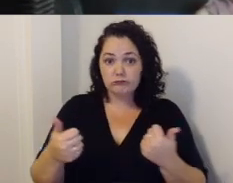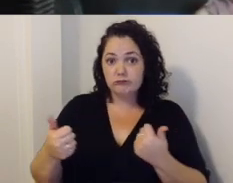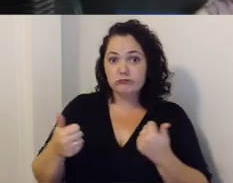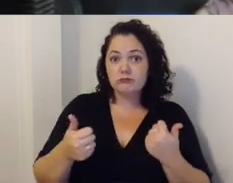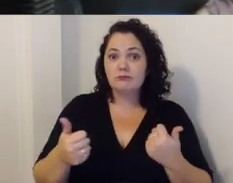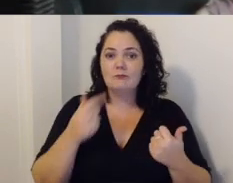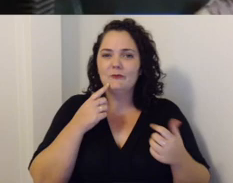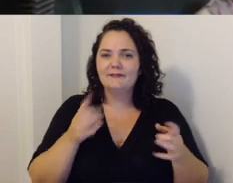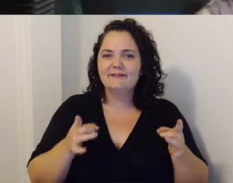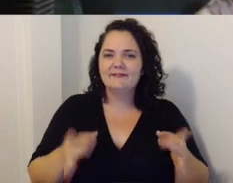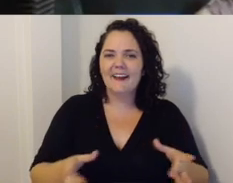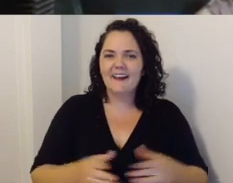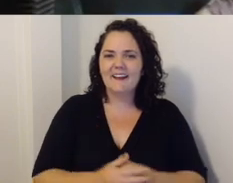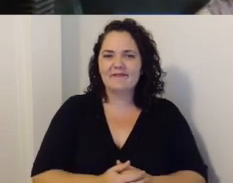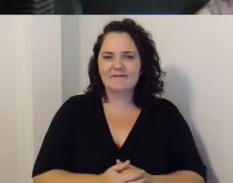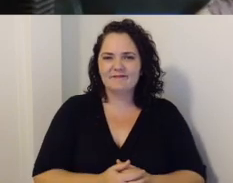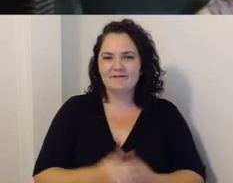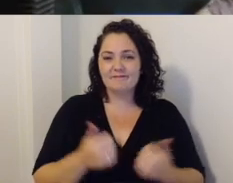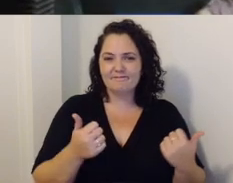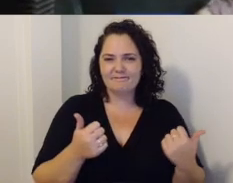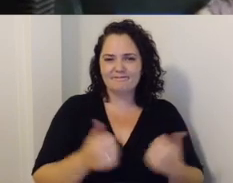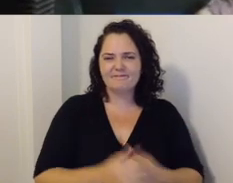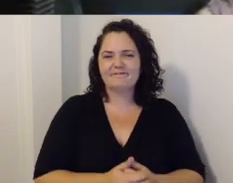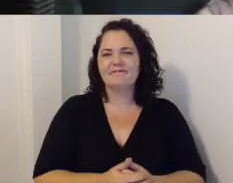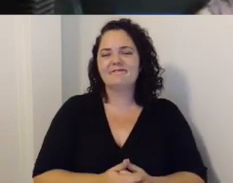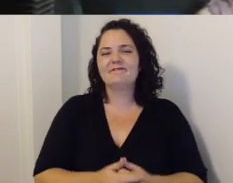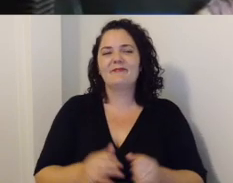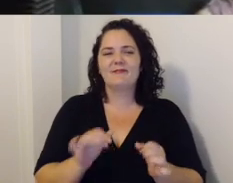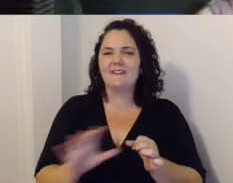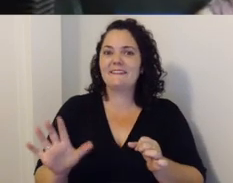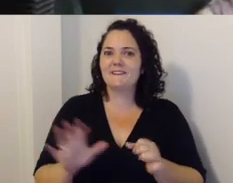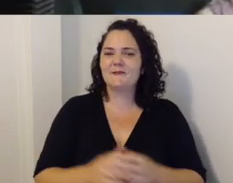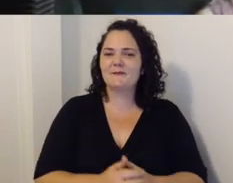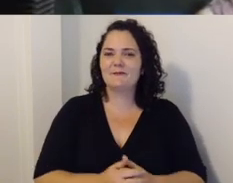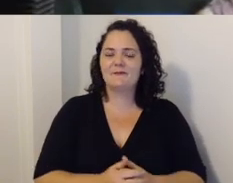sure the microphone's on, we will go. We all good? Alright getting thumbs up excellent alright